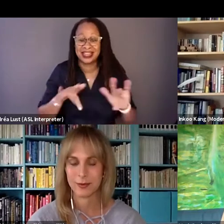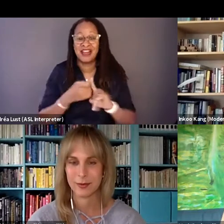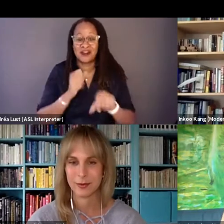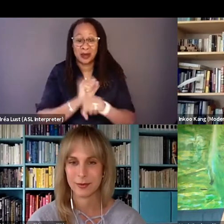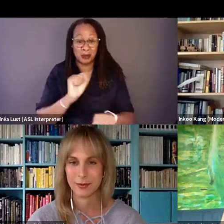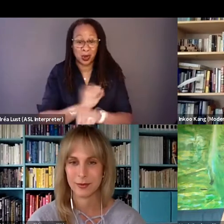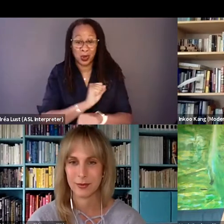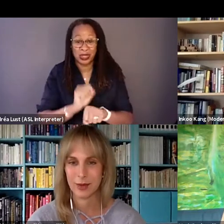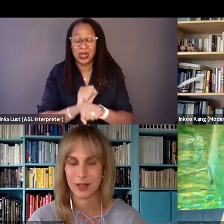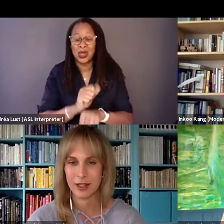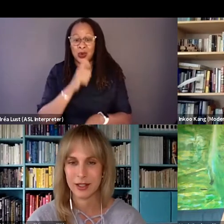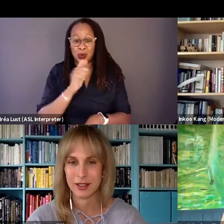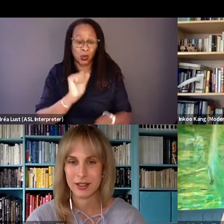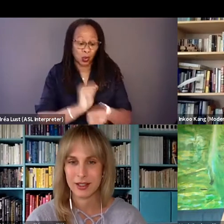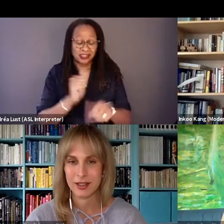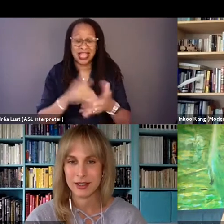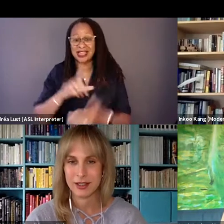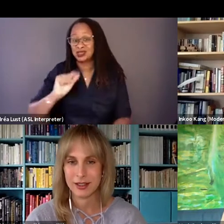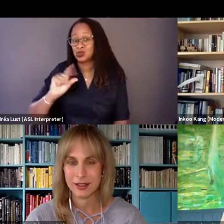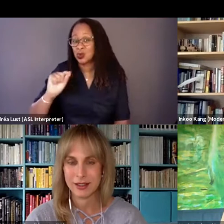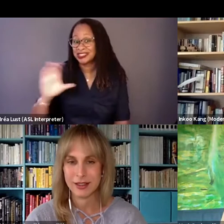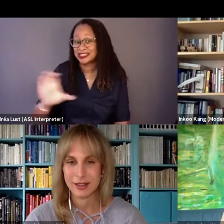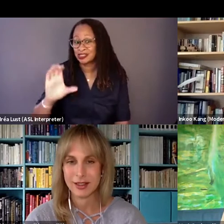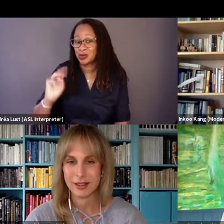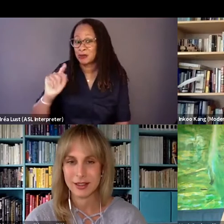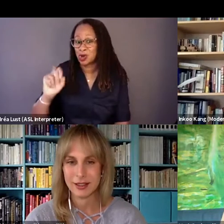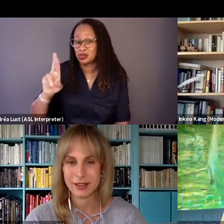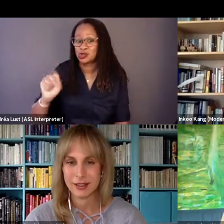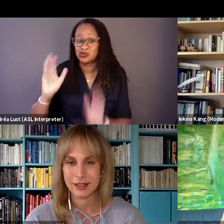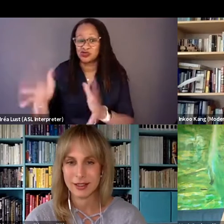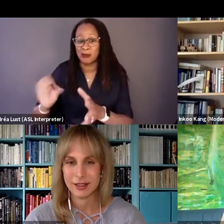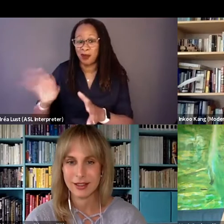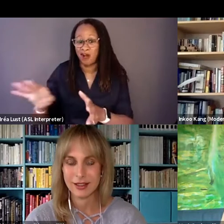at Twentieth Century Motor who dropped it off in the '90s. And that was the one tape.